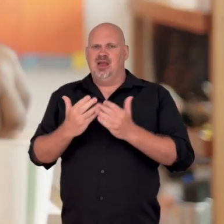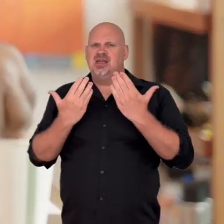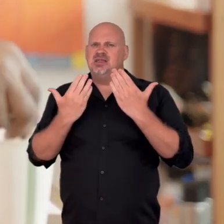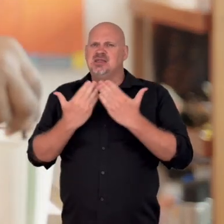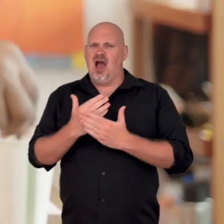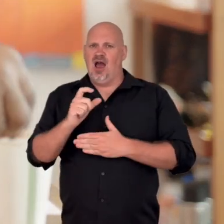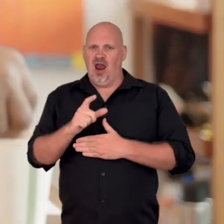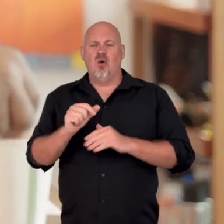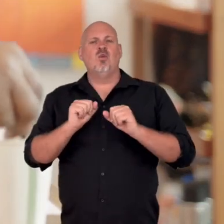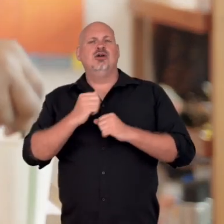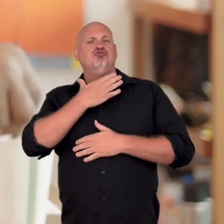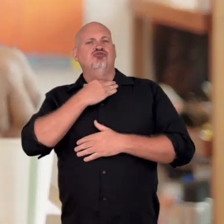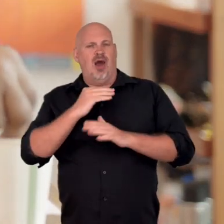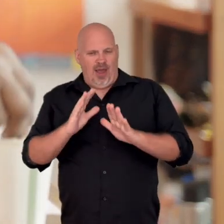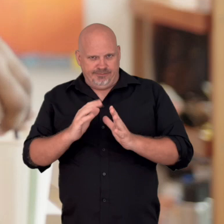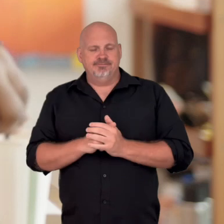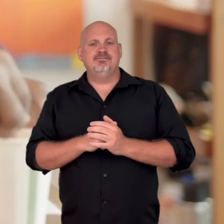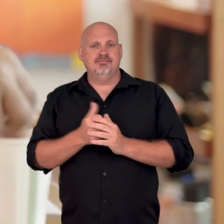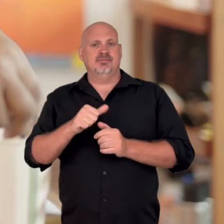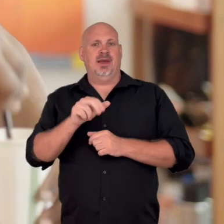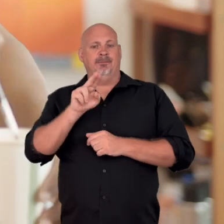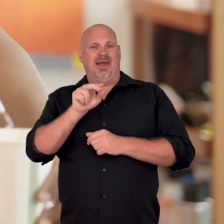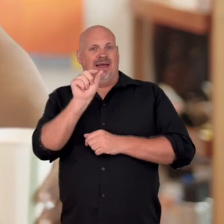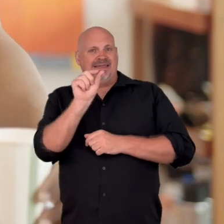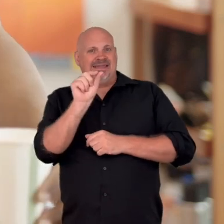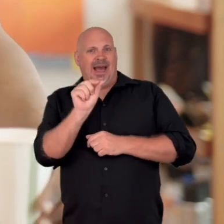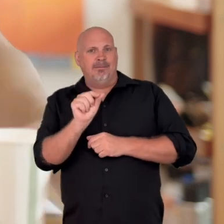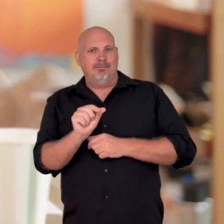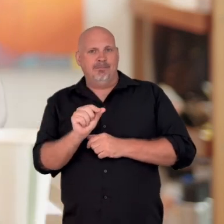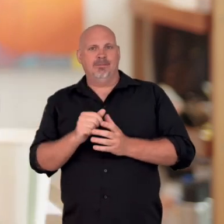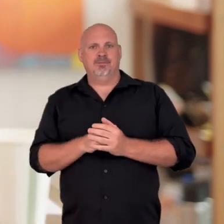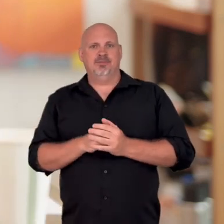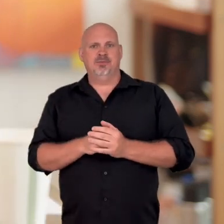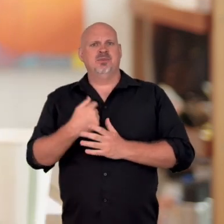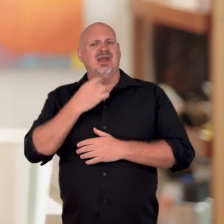is because the bright part of the flower which is the white part of the flower is very sharp